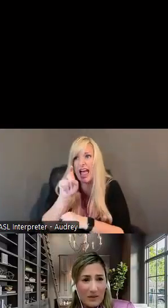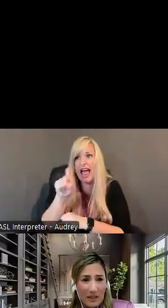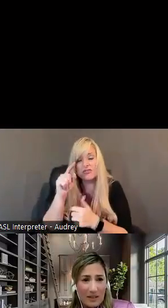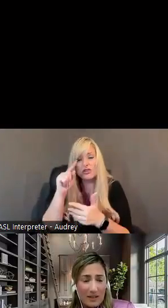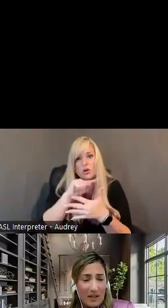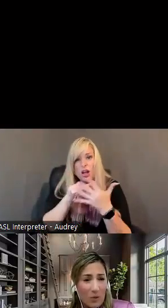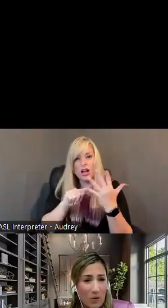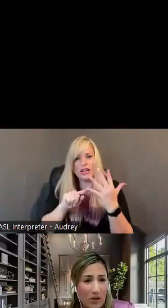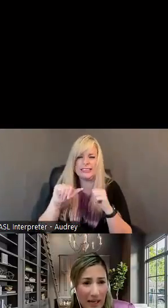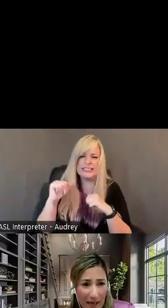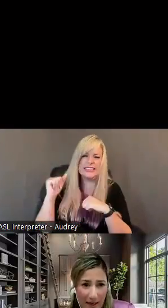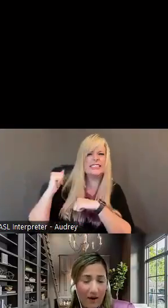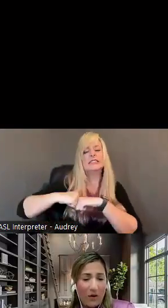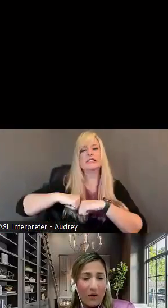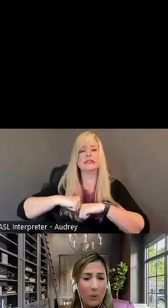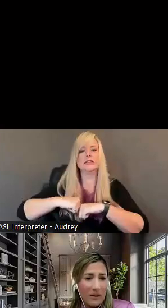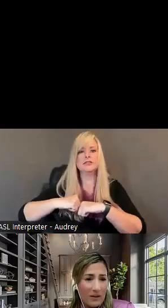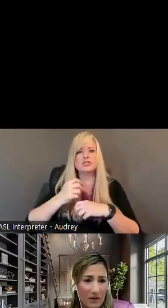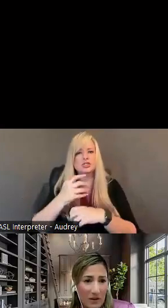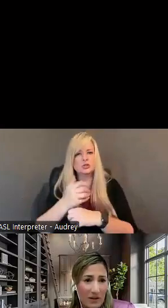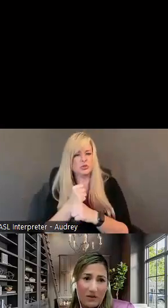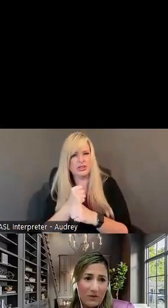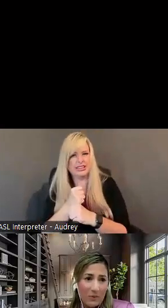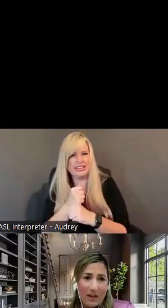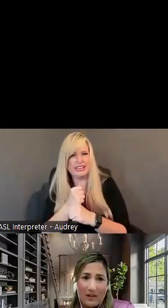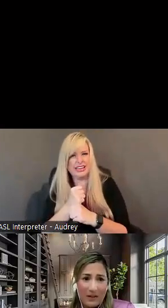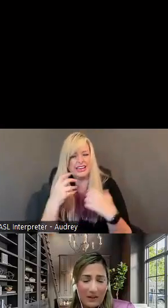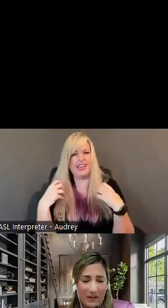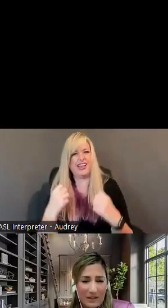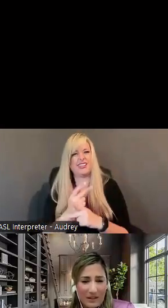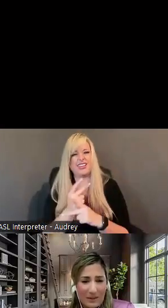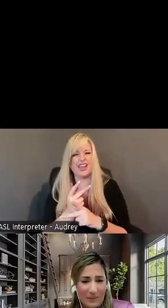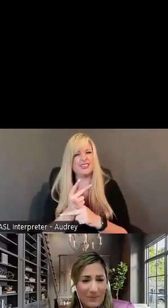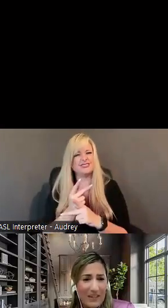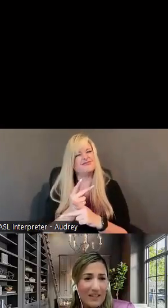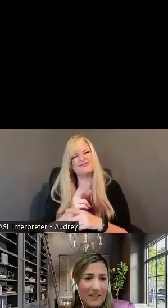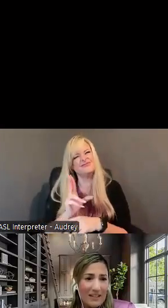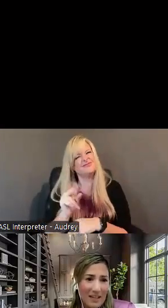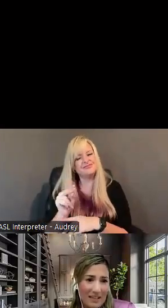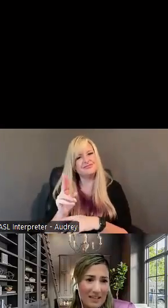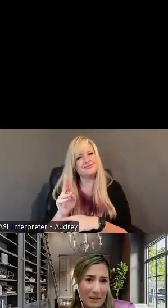things in order to get care when they feel ill from the healthcare system. Next slide,